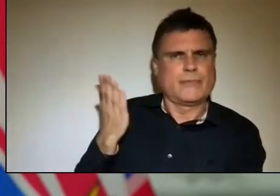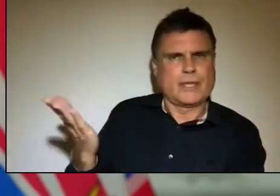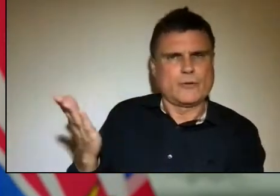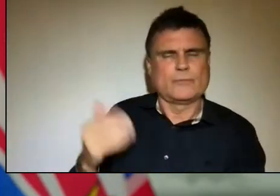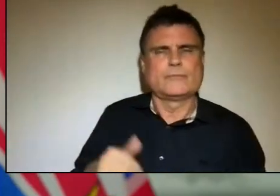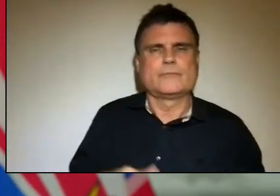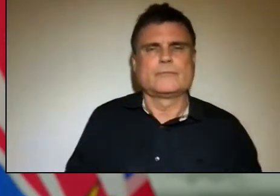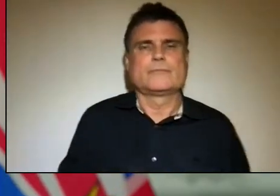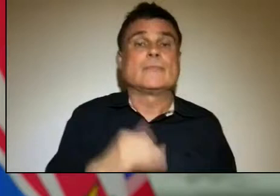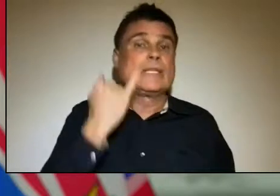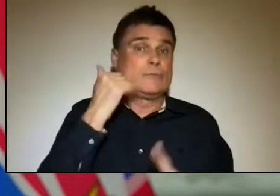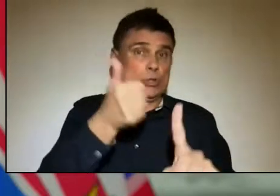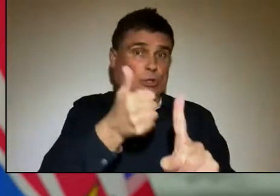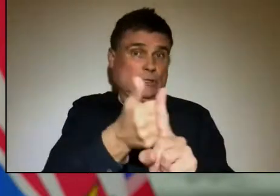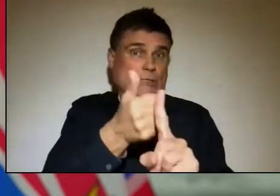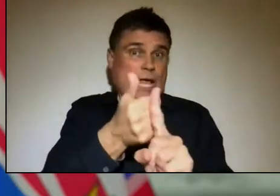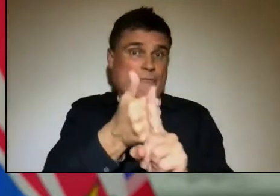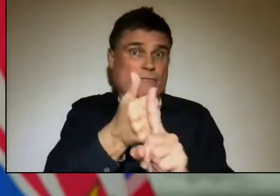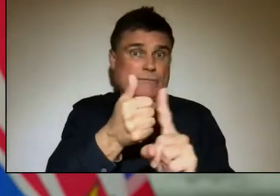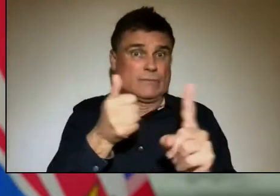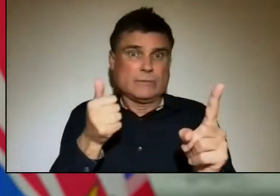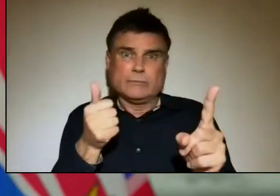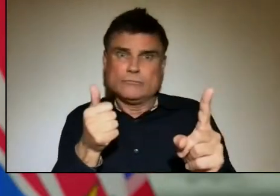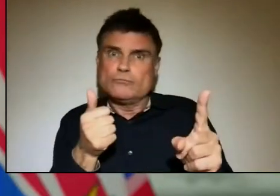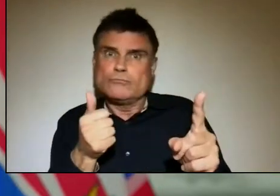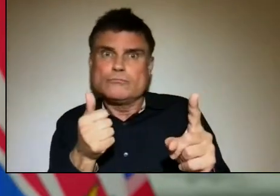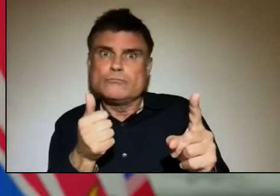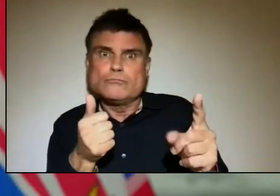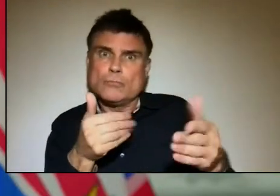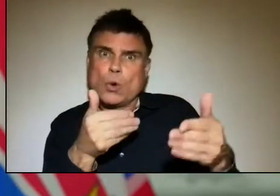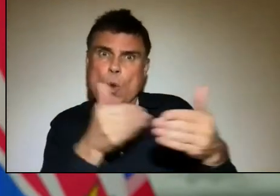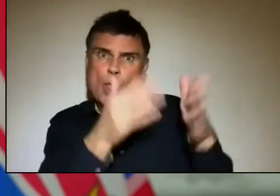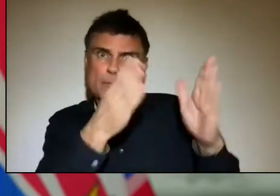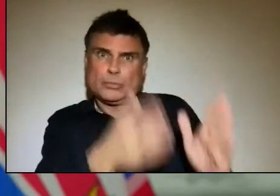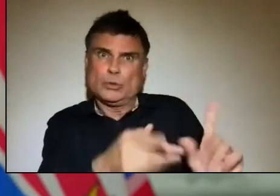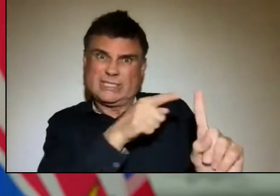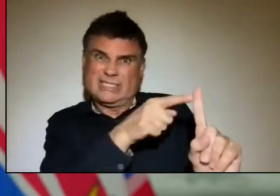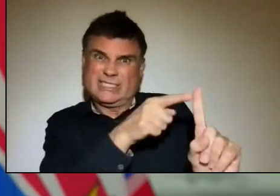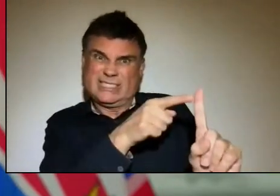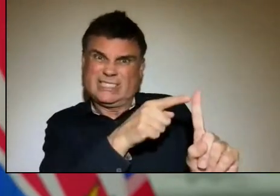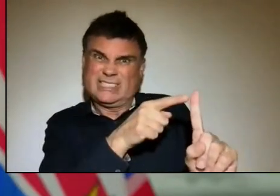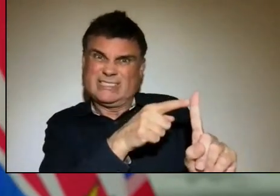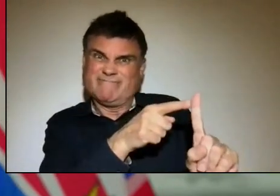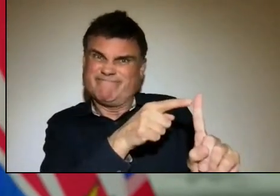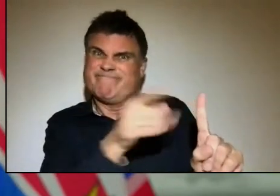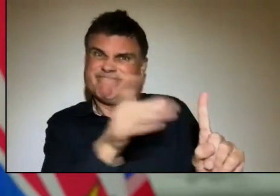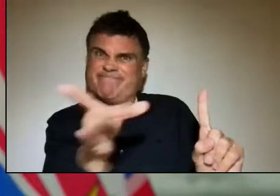somebody with COVID-19, you do not need to self-isolate if you're fully vaccinated, but you